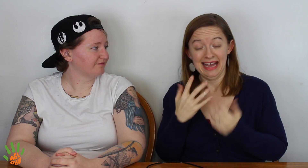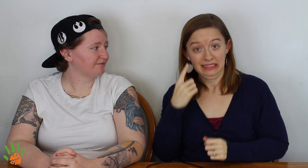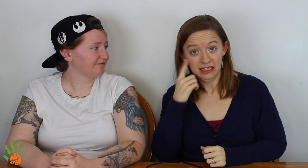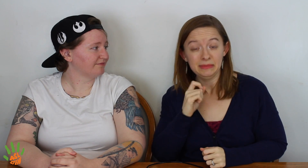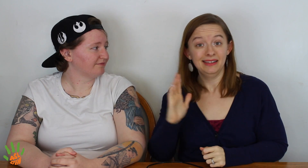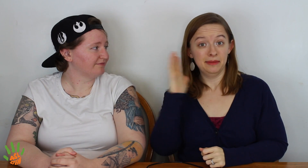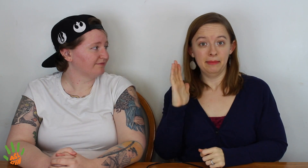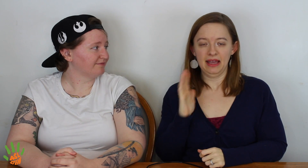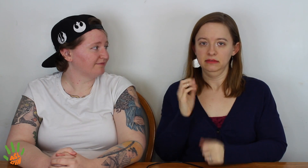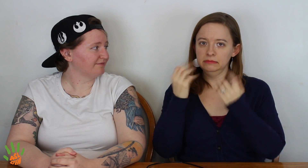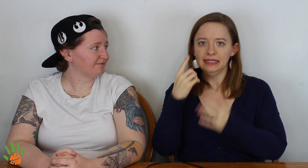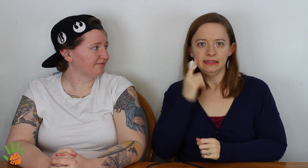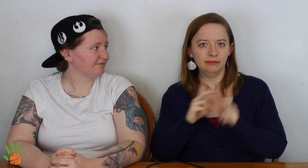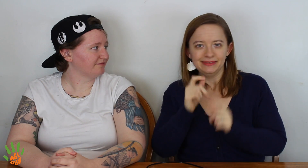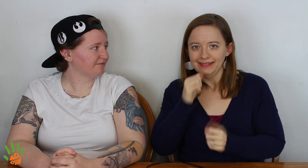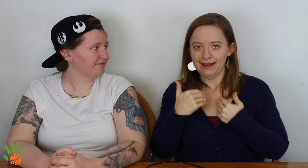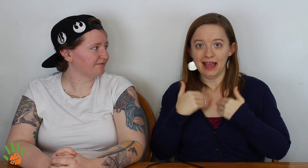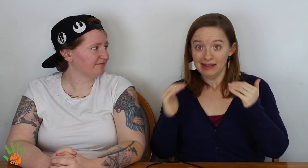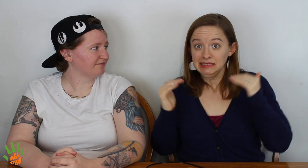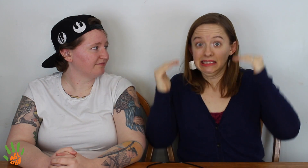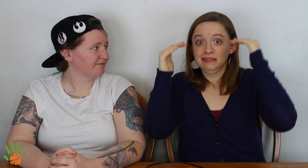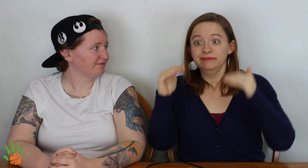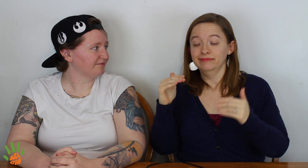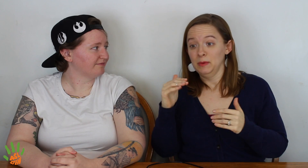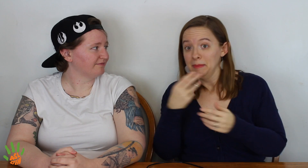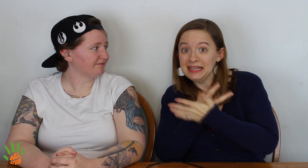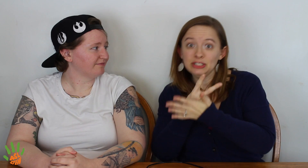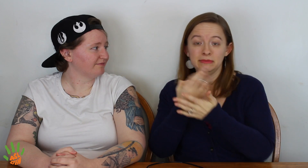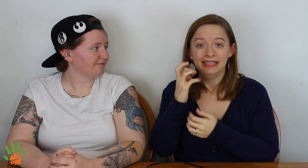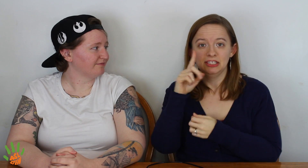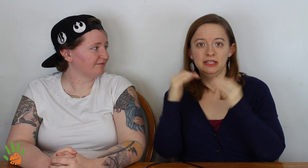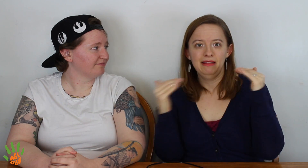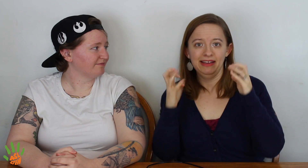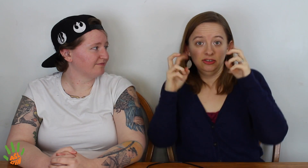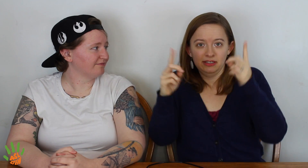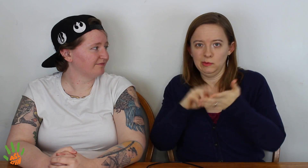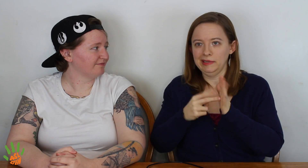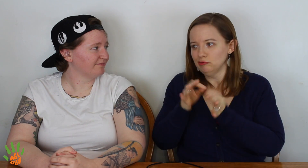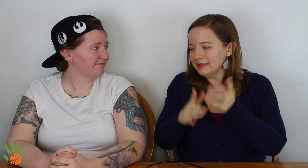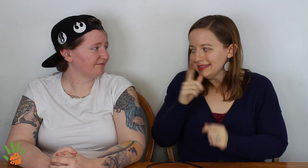Sadly in the past, many Deaf people did not have higher, masters, PhD levels of education.